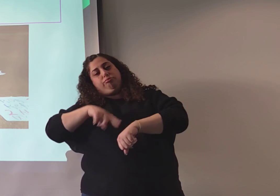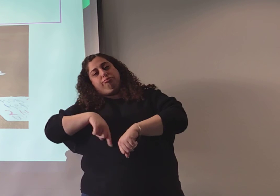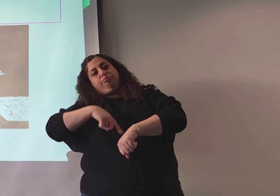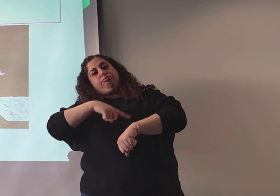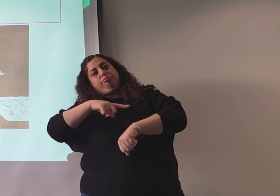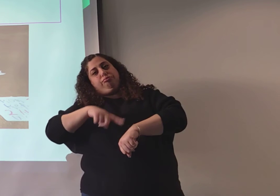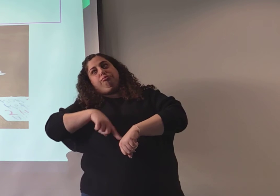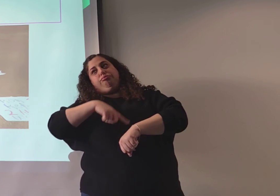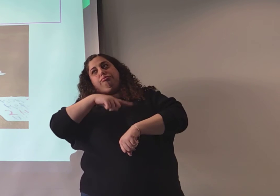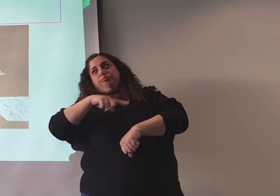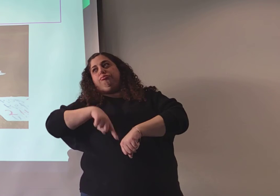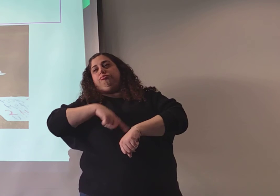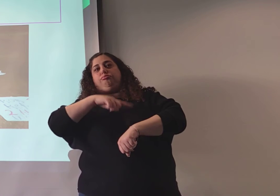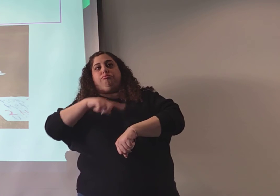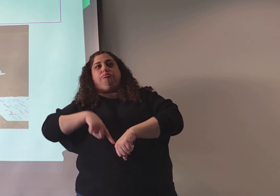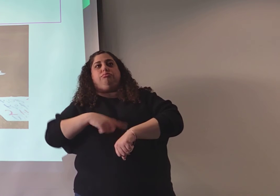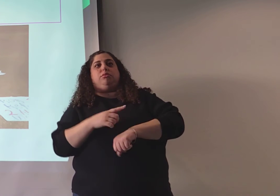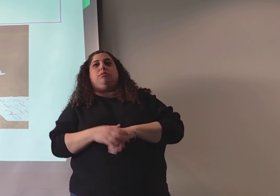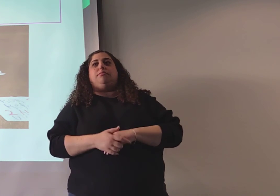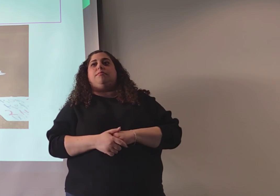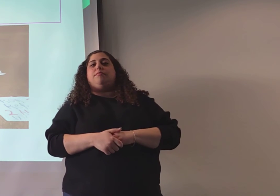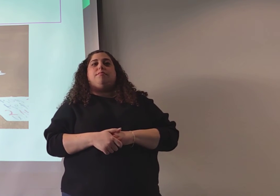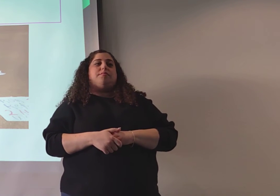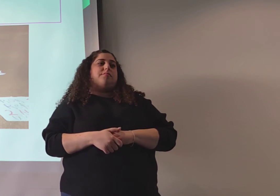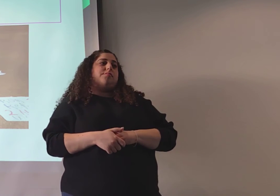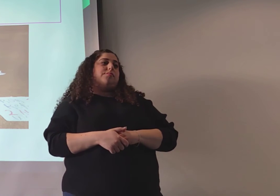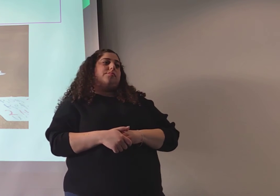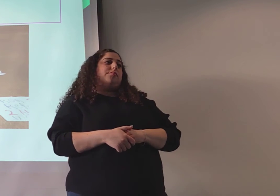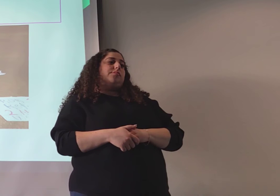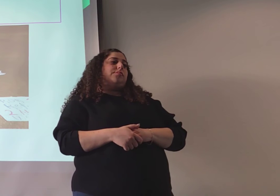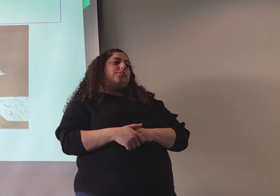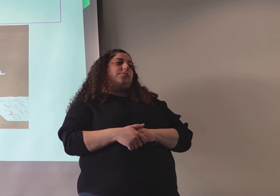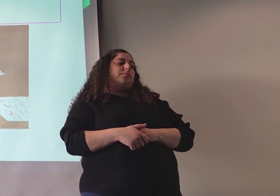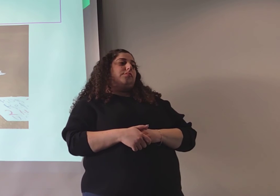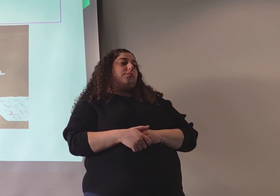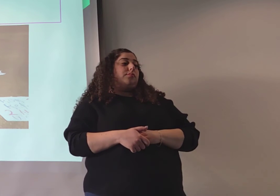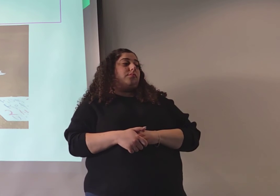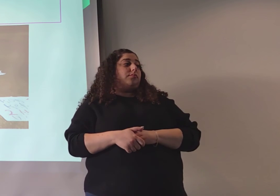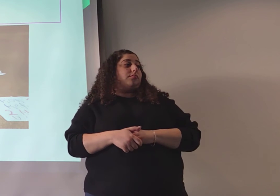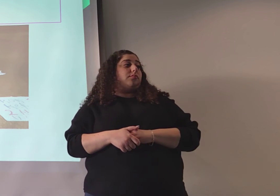I know that, you know, disability is not one of those things that's really covered here,